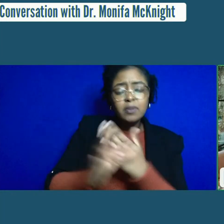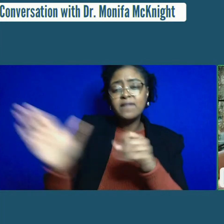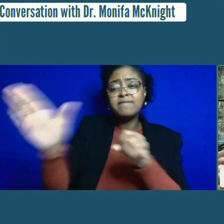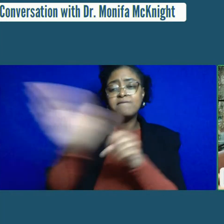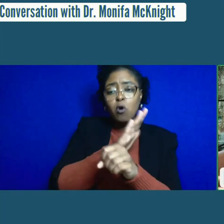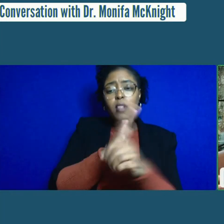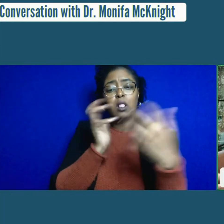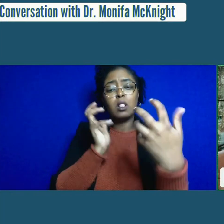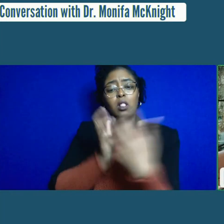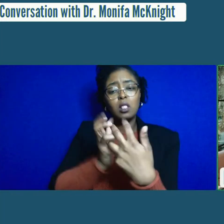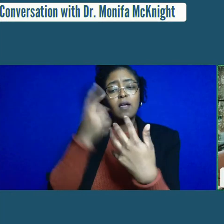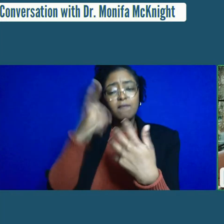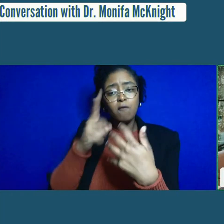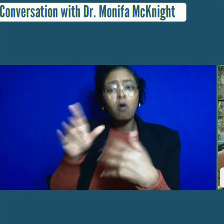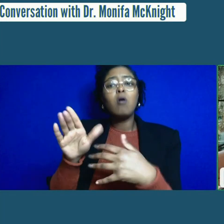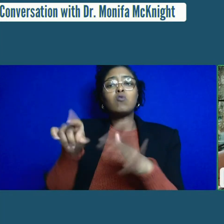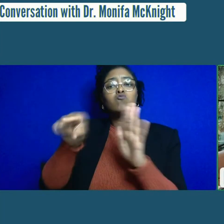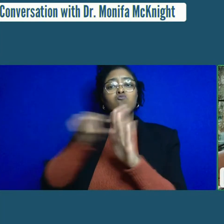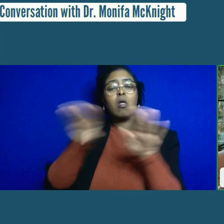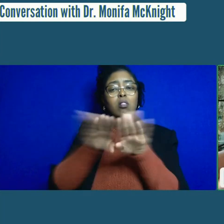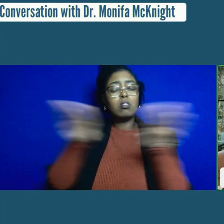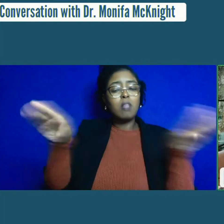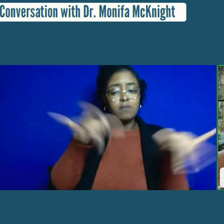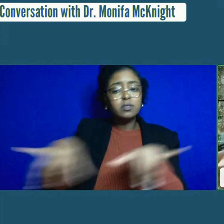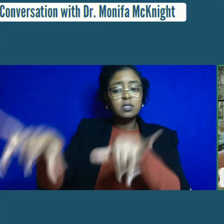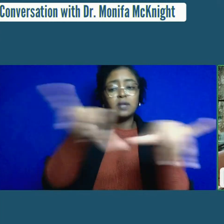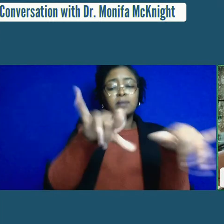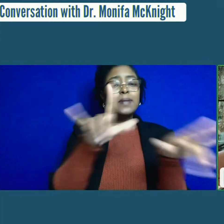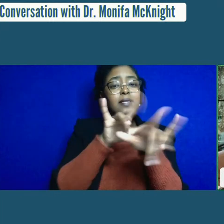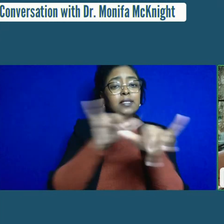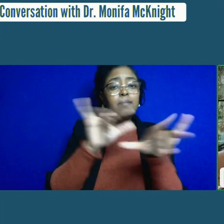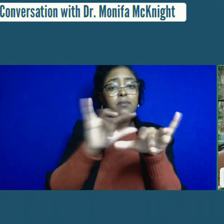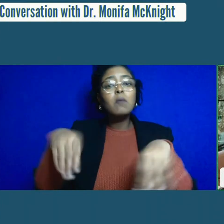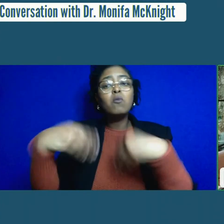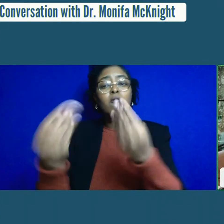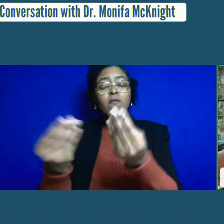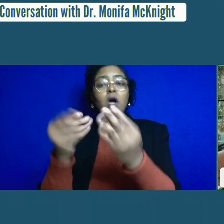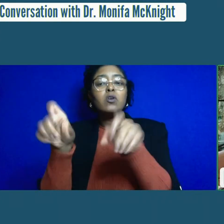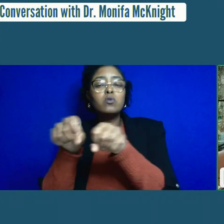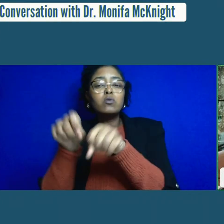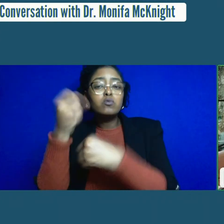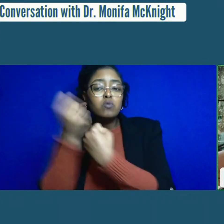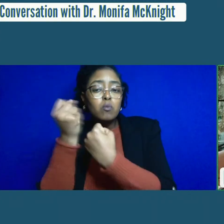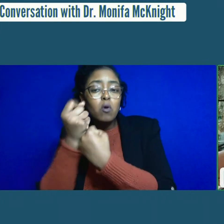How are we ensuring that the curriculum is fully aligned to